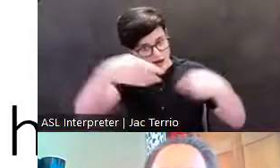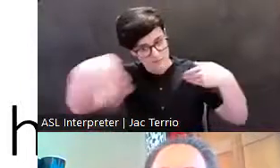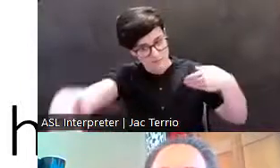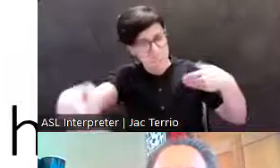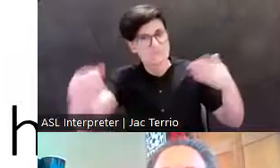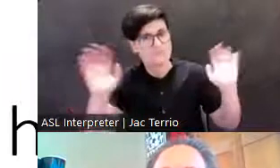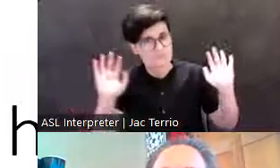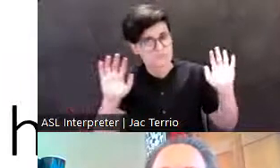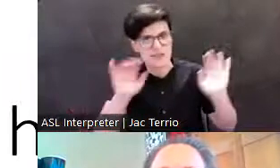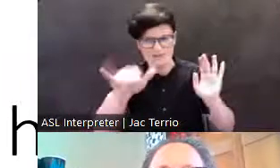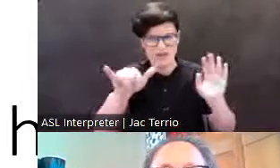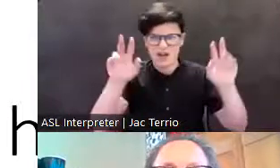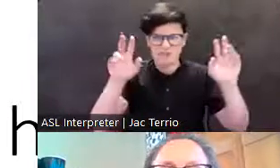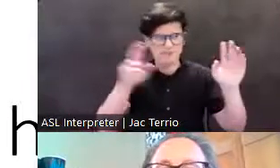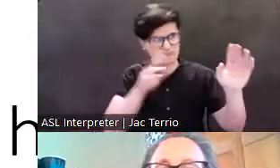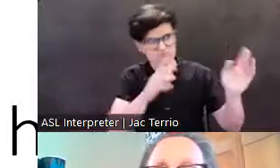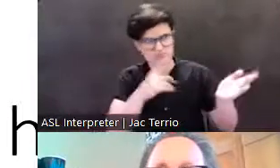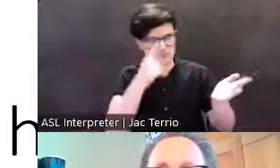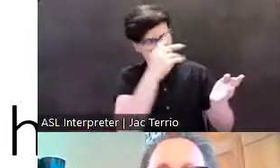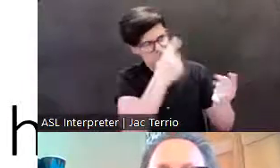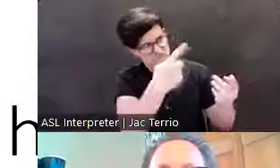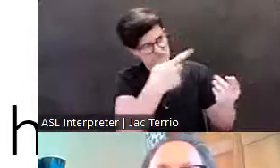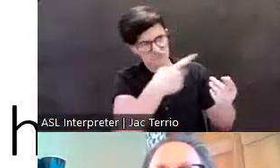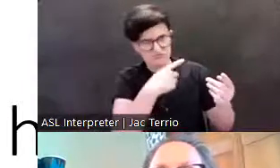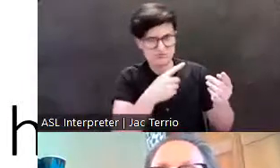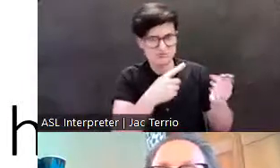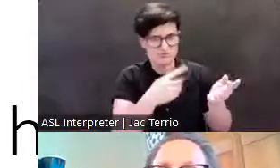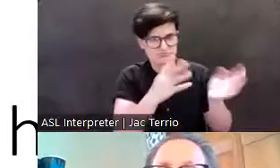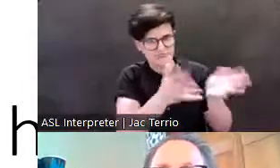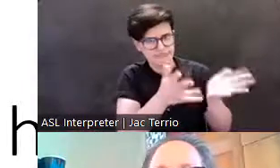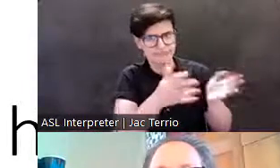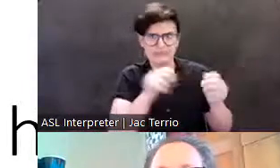Connecticut also provides a grace period to pay your rent.